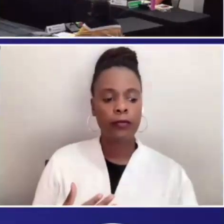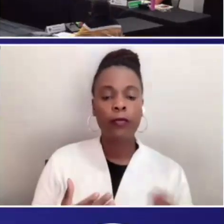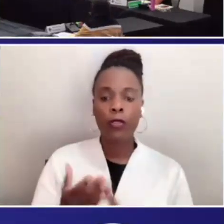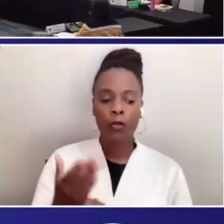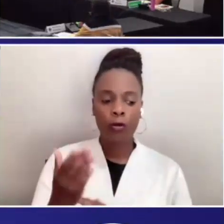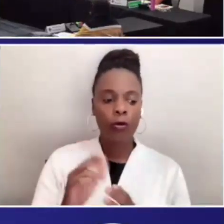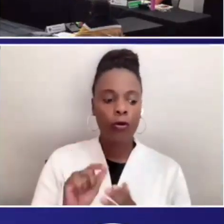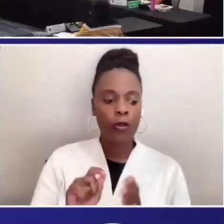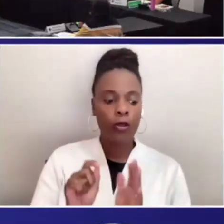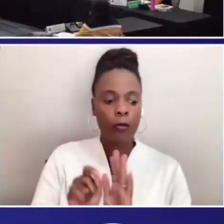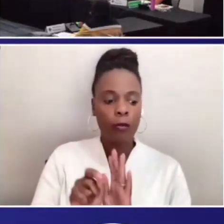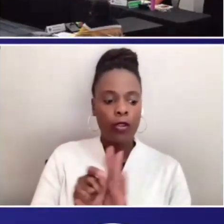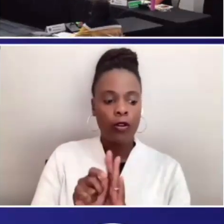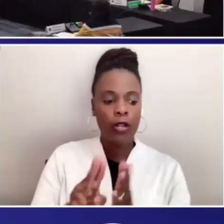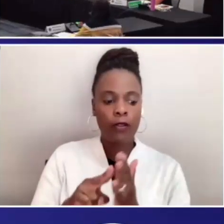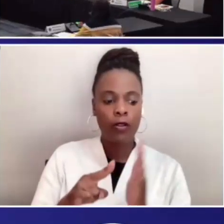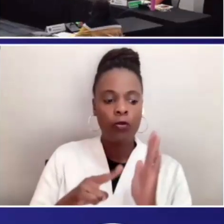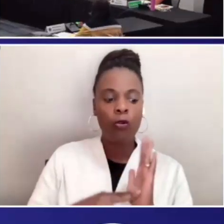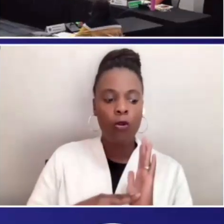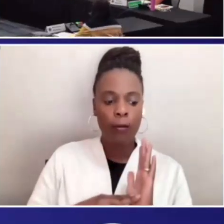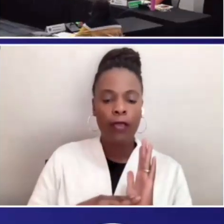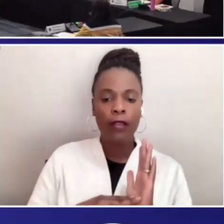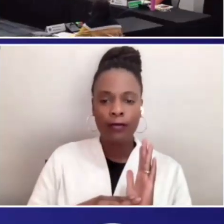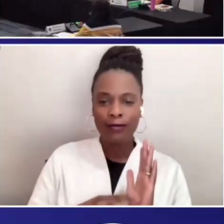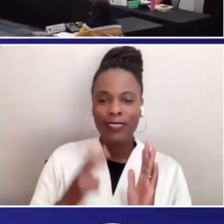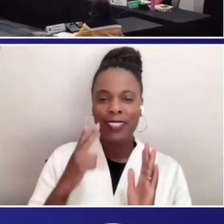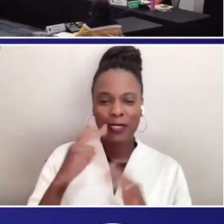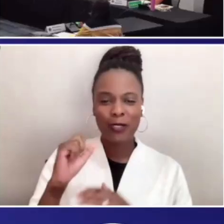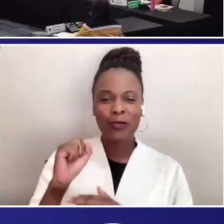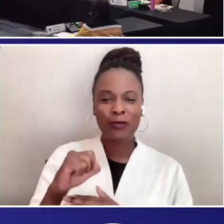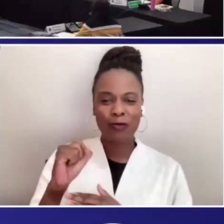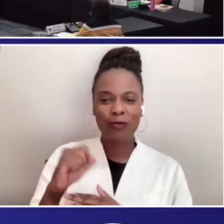I know we talked about that, and I see you nodding your head, but I'm not sure that there's words that